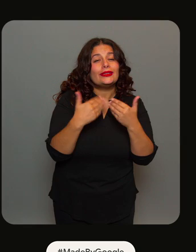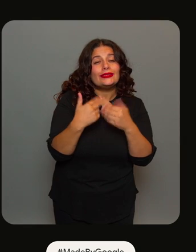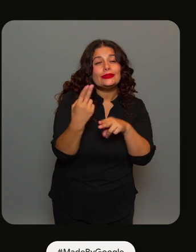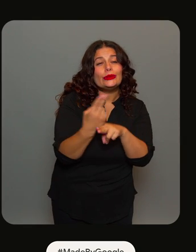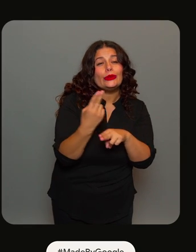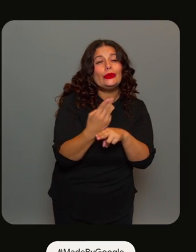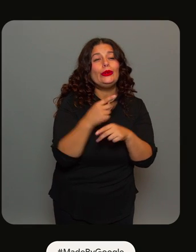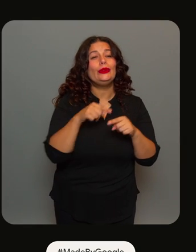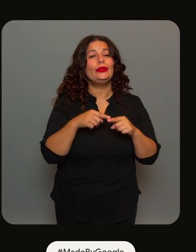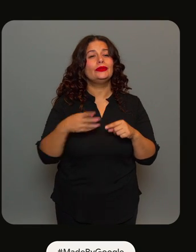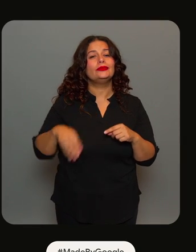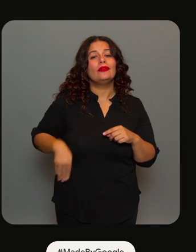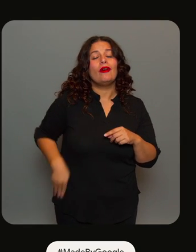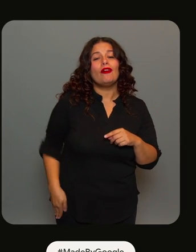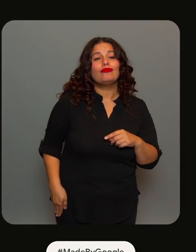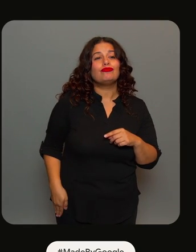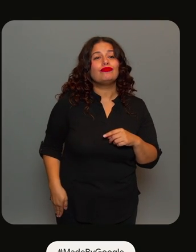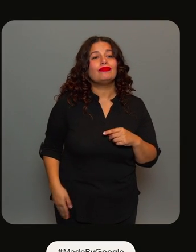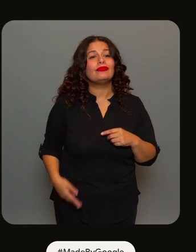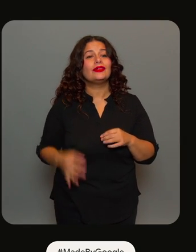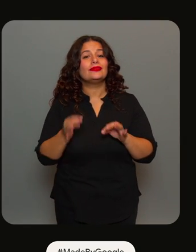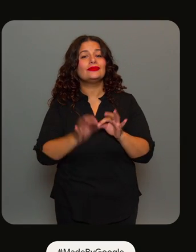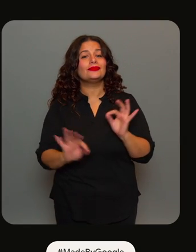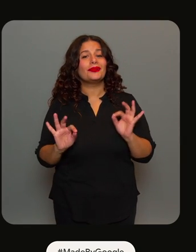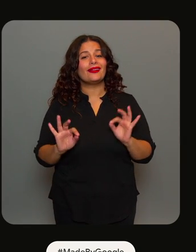Let's get into how it works.